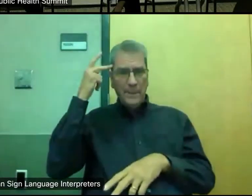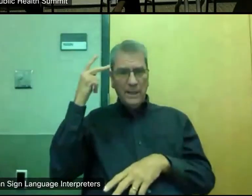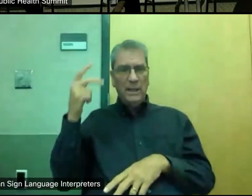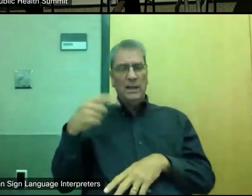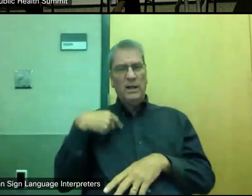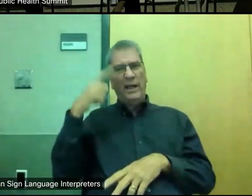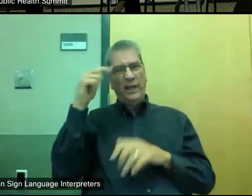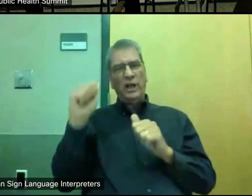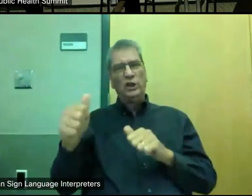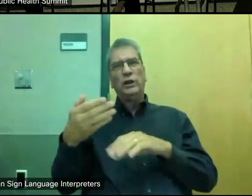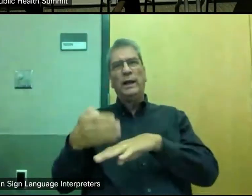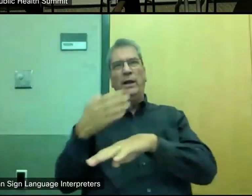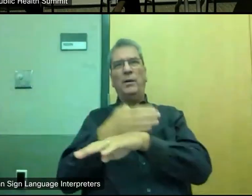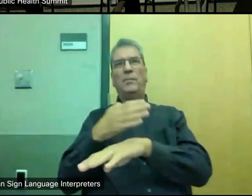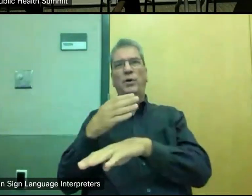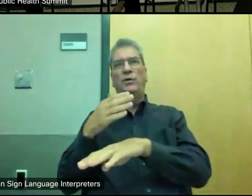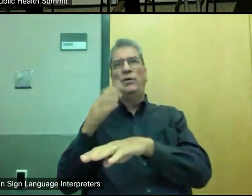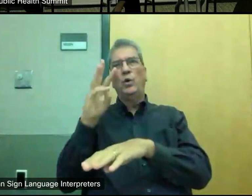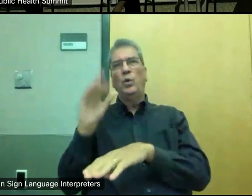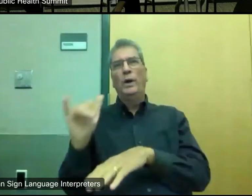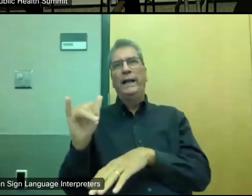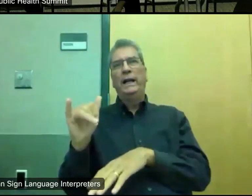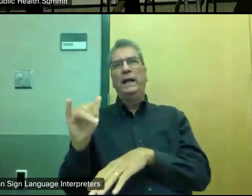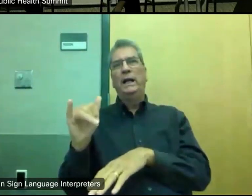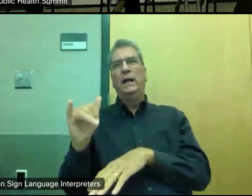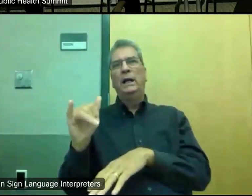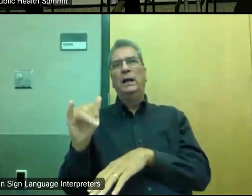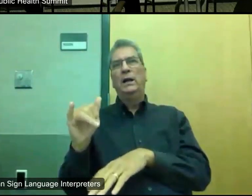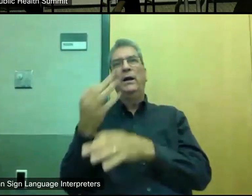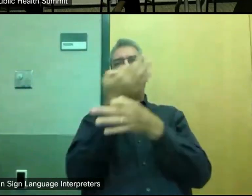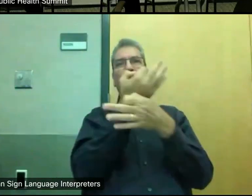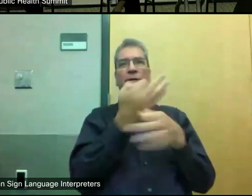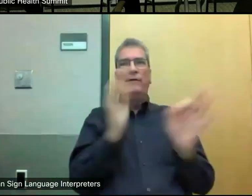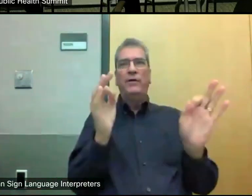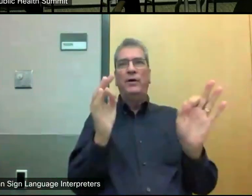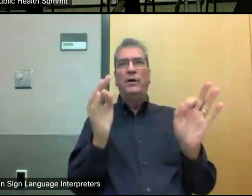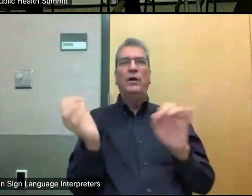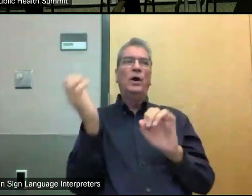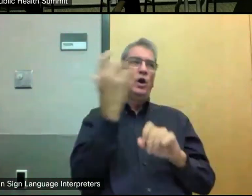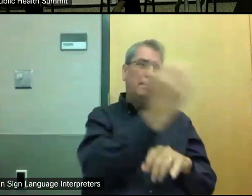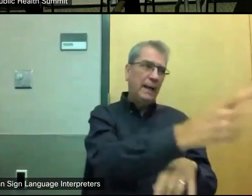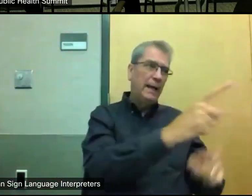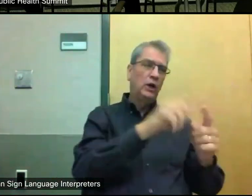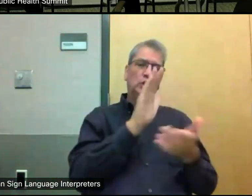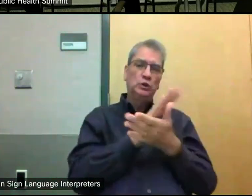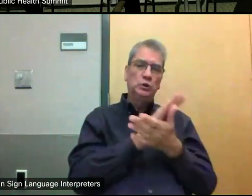job, like, leaning into that in certain ways like like, freedom from freedom to go back to school freedom to go back to restaurants street like, there's a lot of things that.